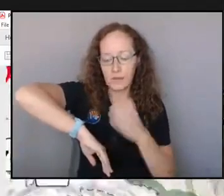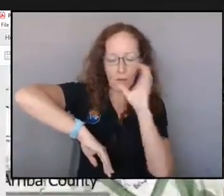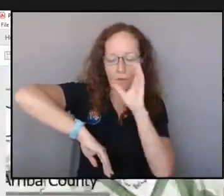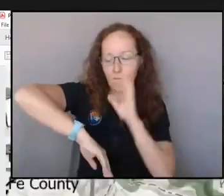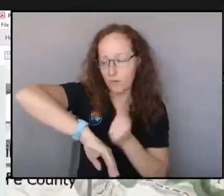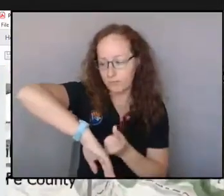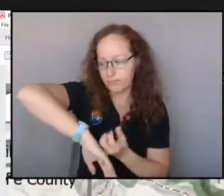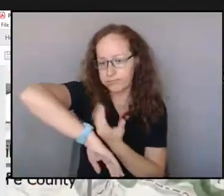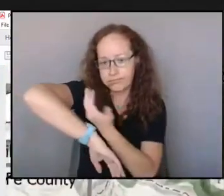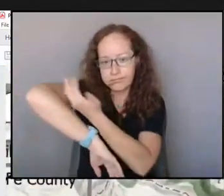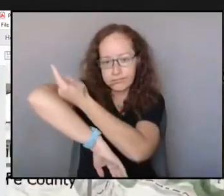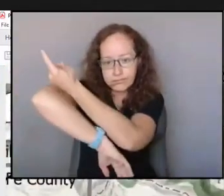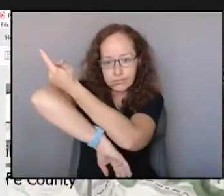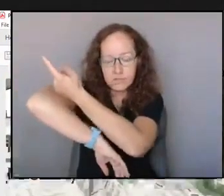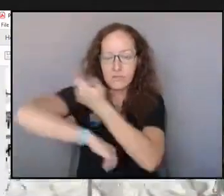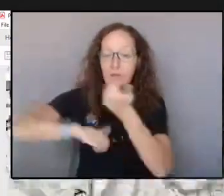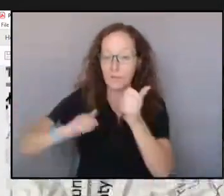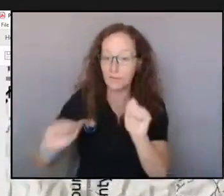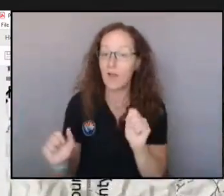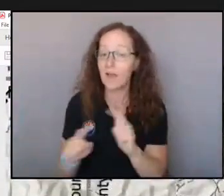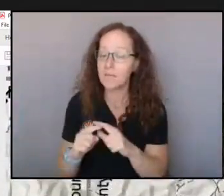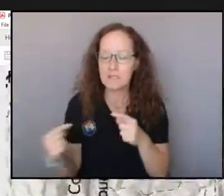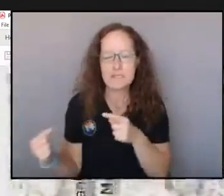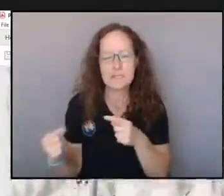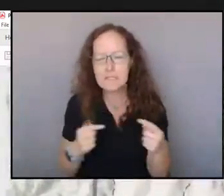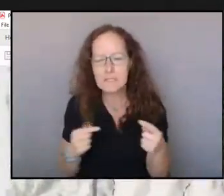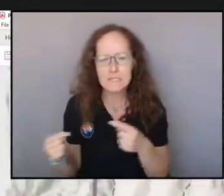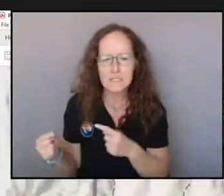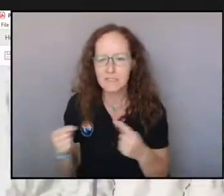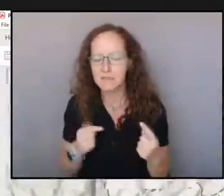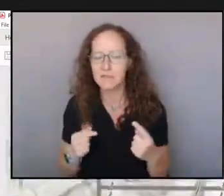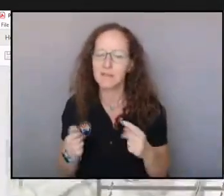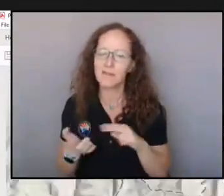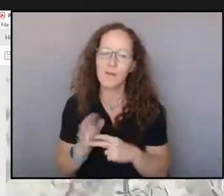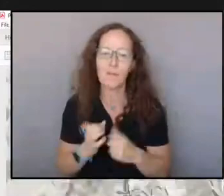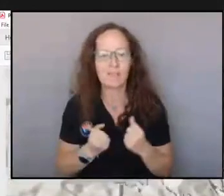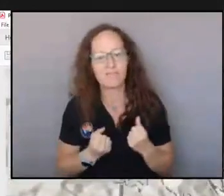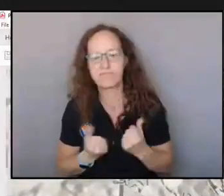MINIMAL GROWTH ALL THE WAY DOWN ALONG THE ENTIRE WEST SIDE BECAUSE OF THAT WEST-SOUTHWEST WIND.